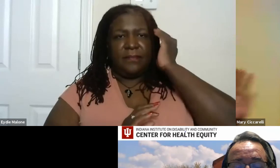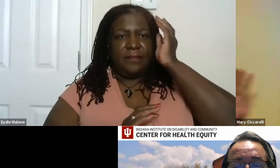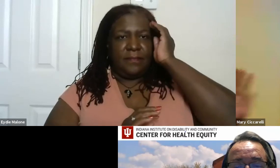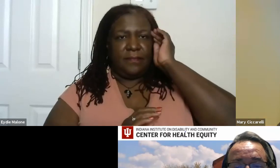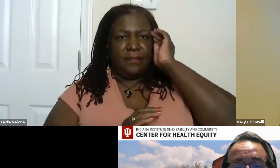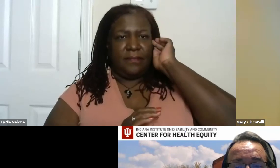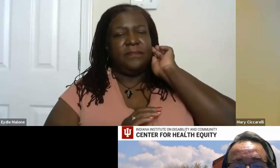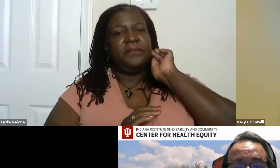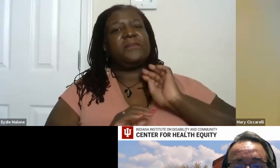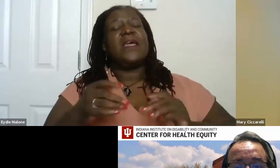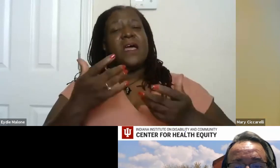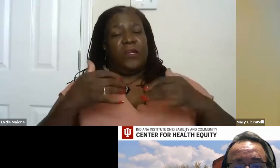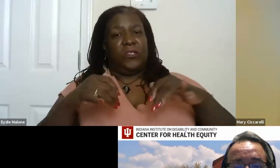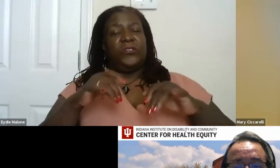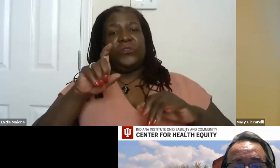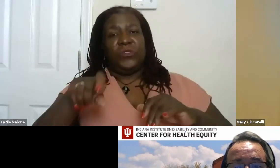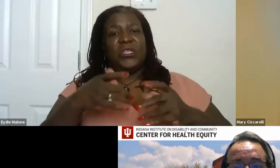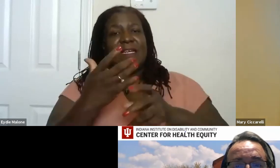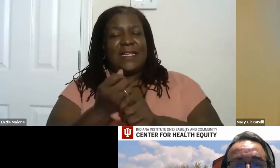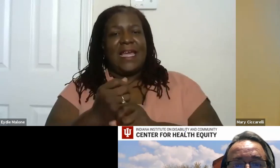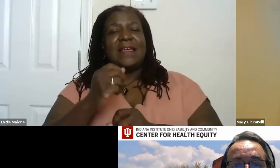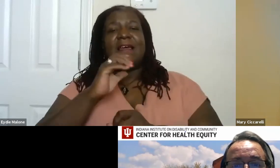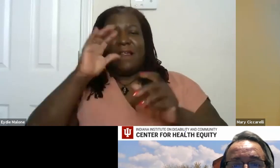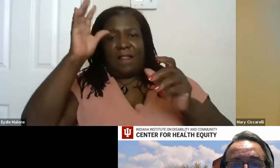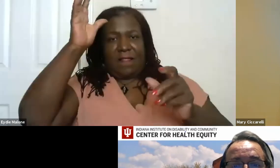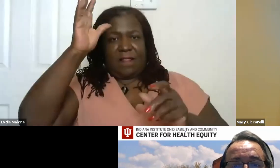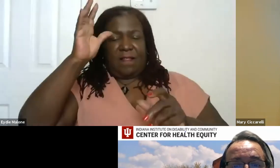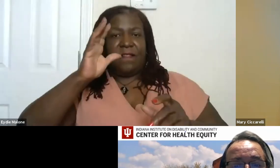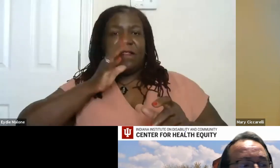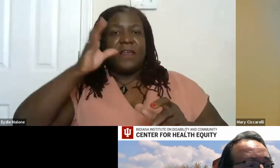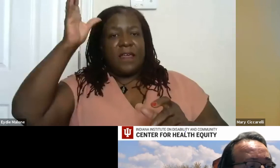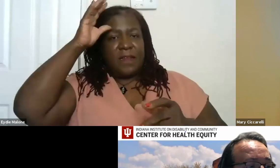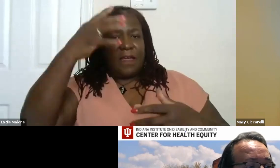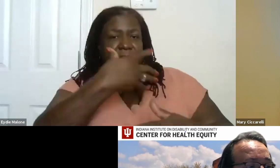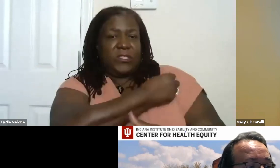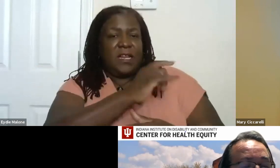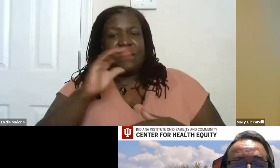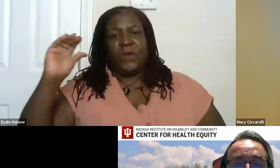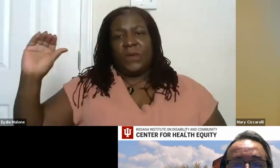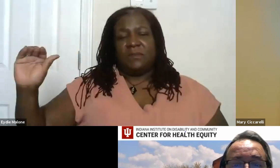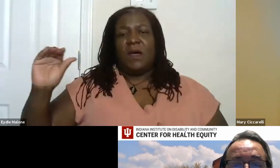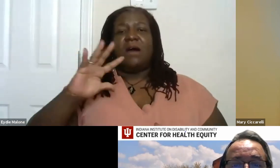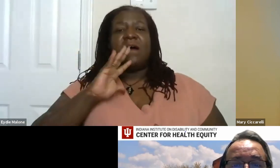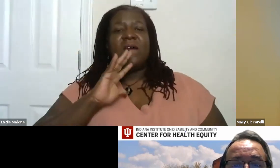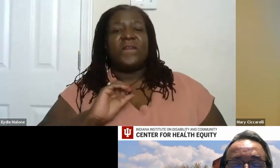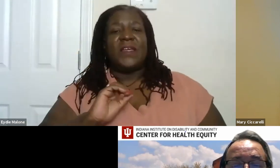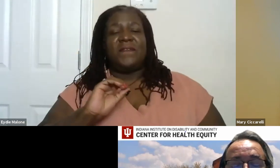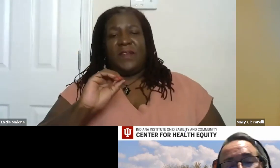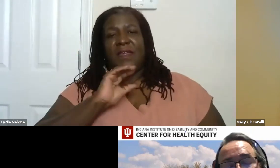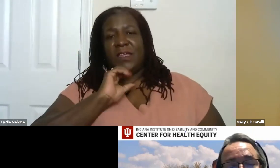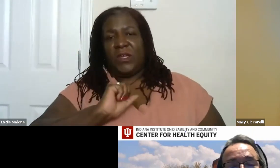the shot. MATT NORRIS: And then well, this might be